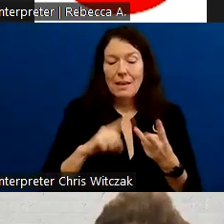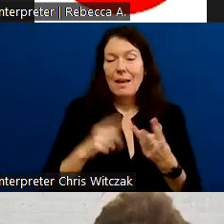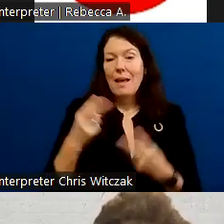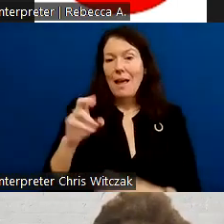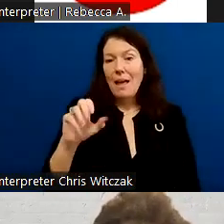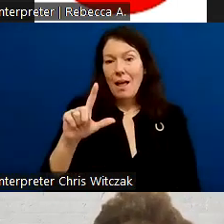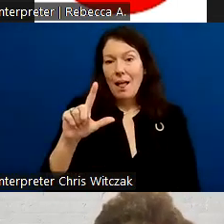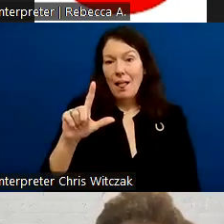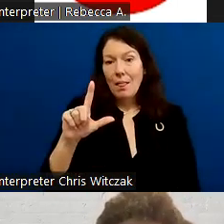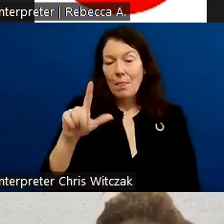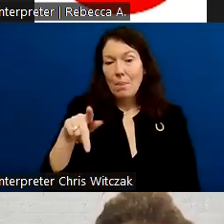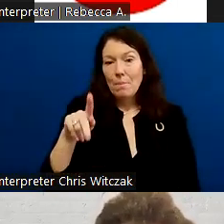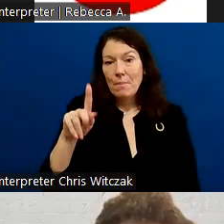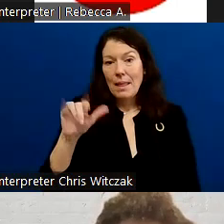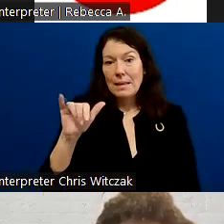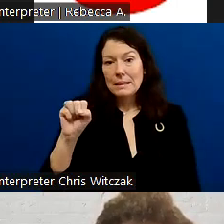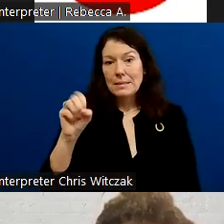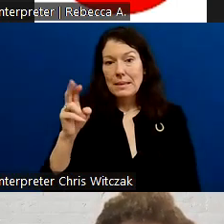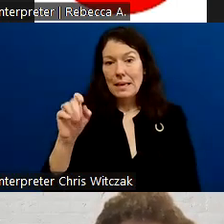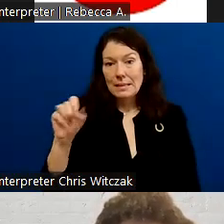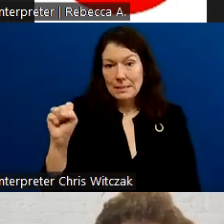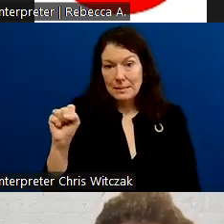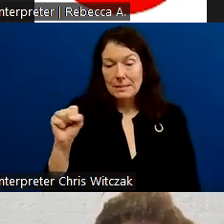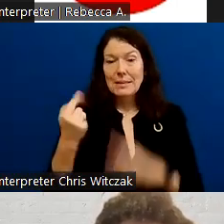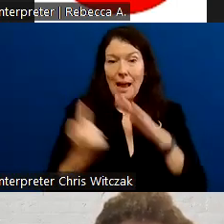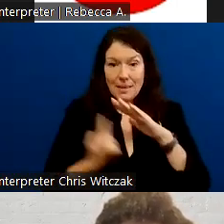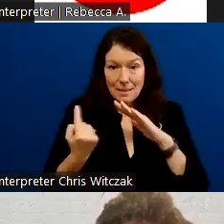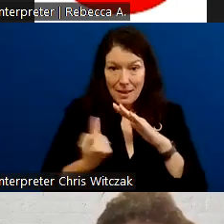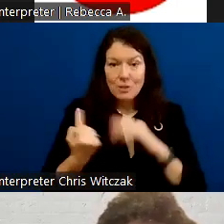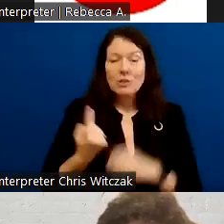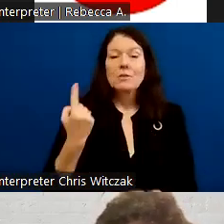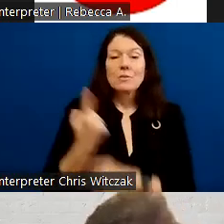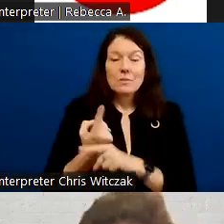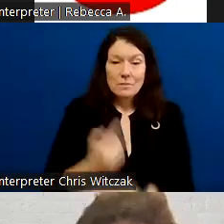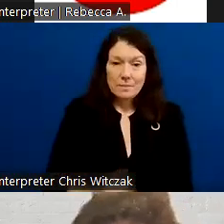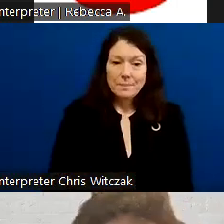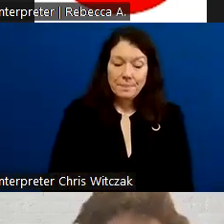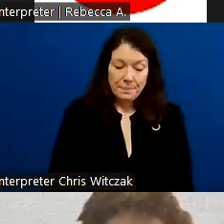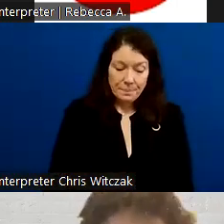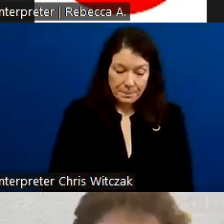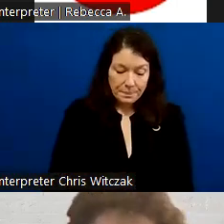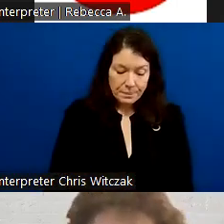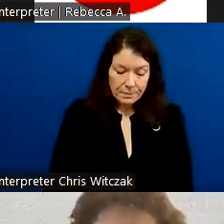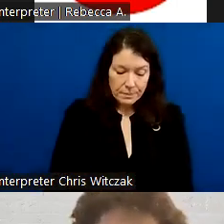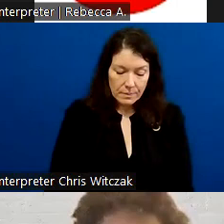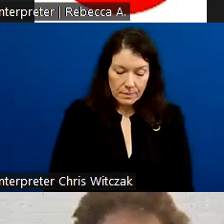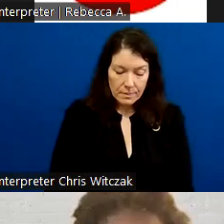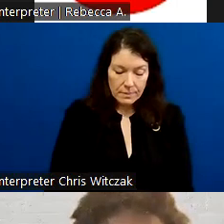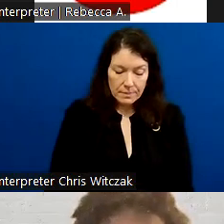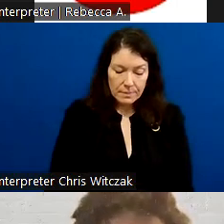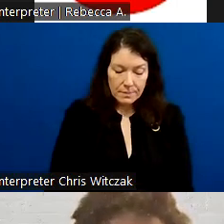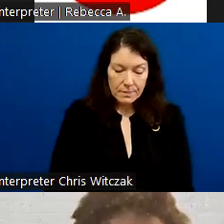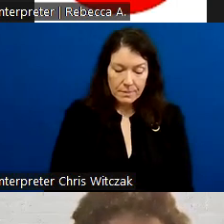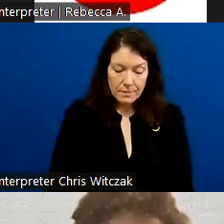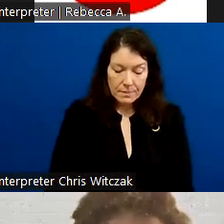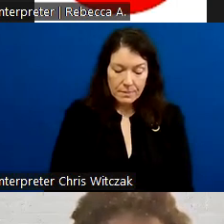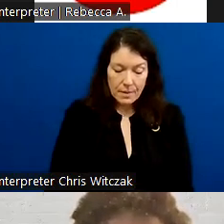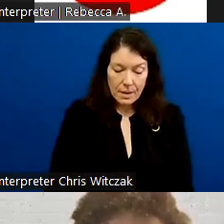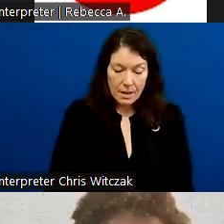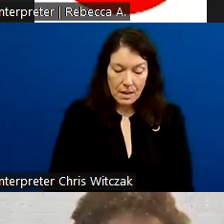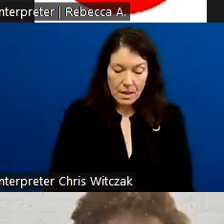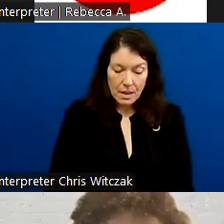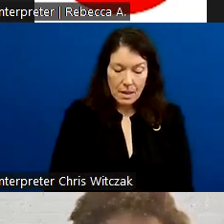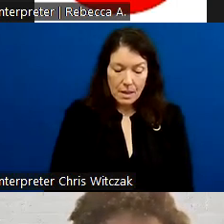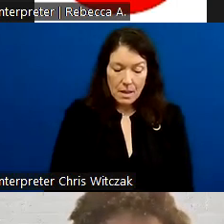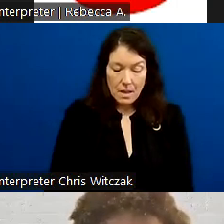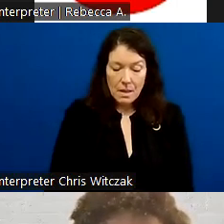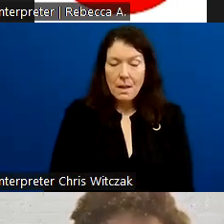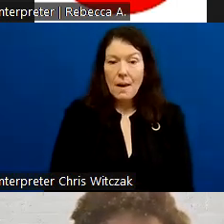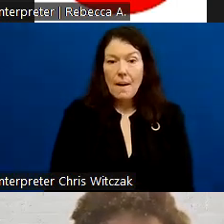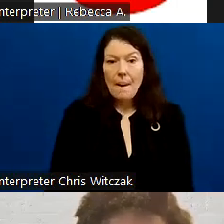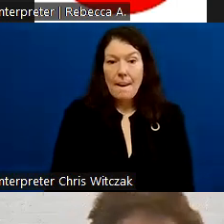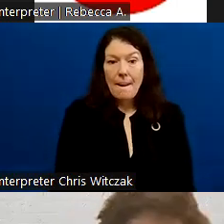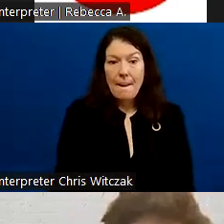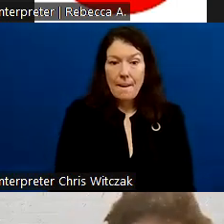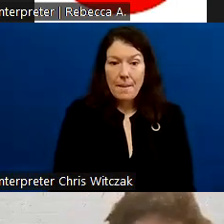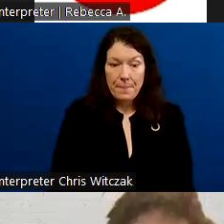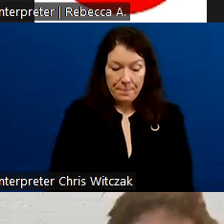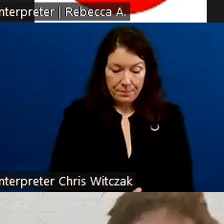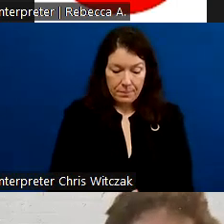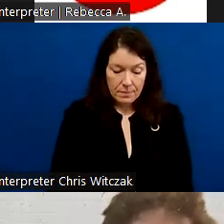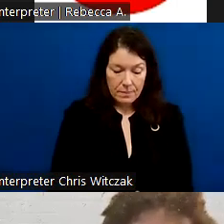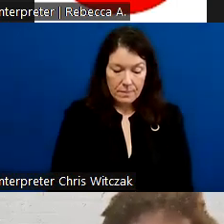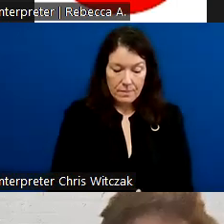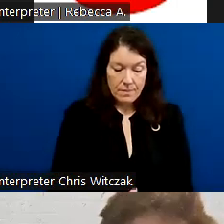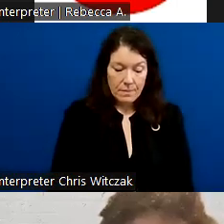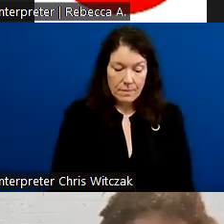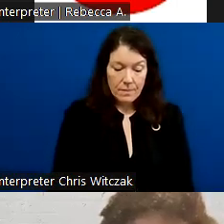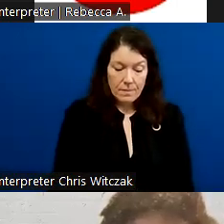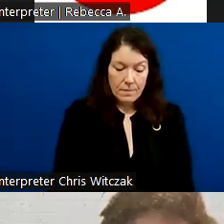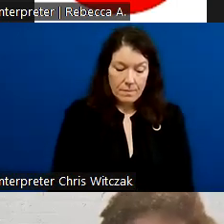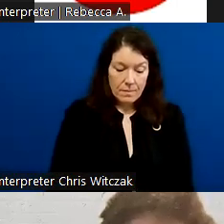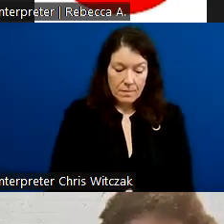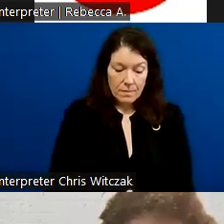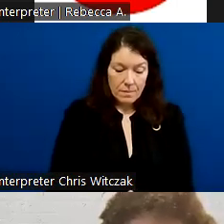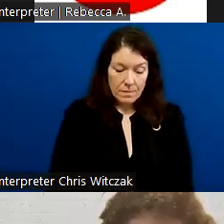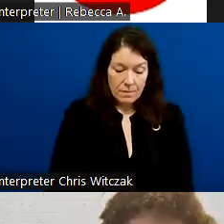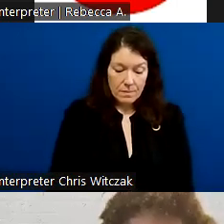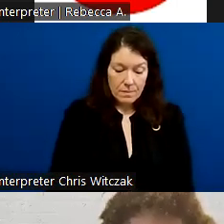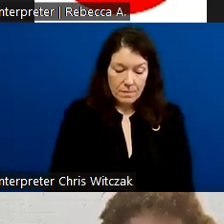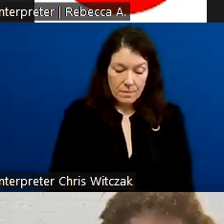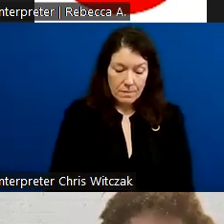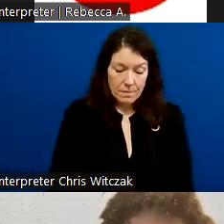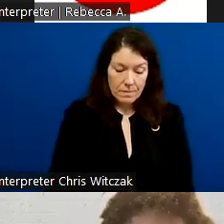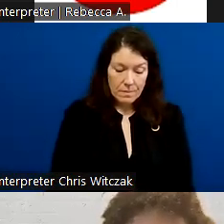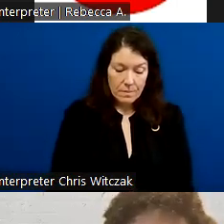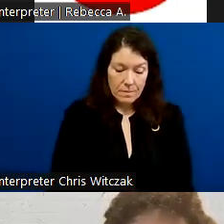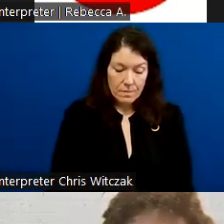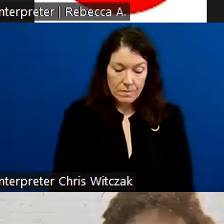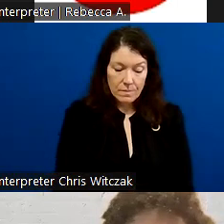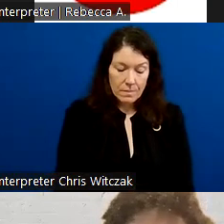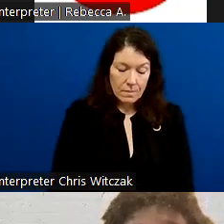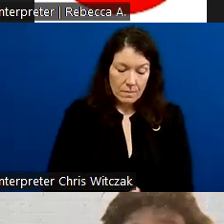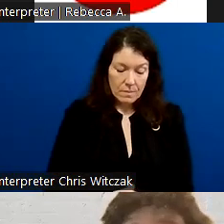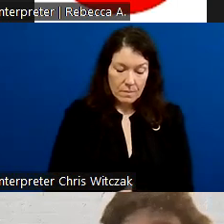okay and setting-Environmental